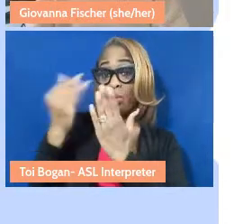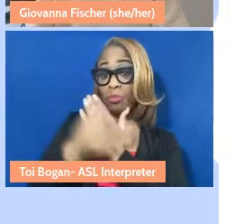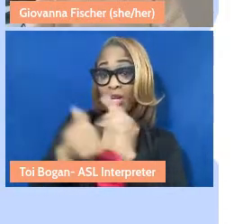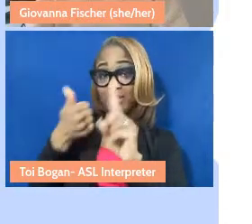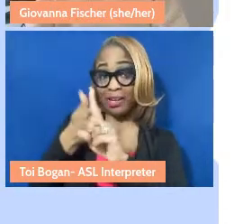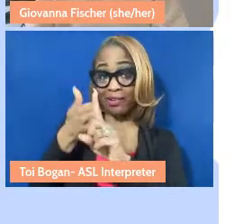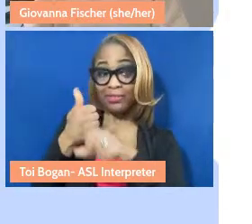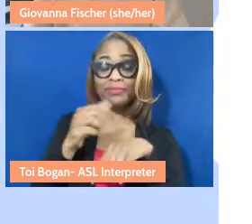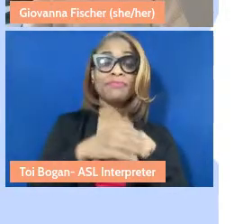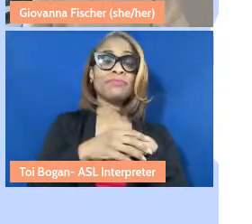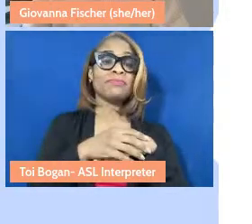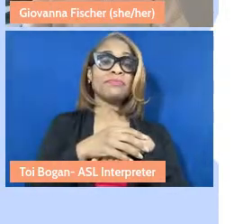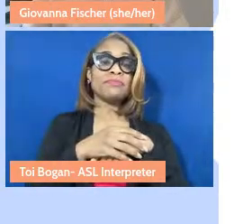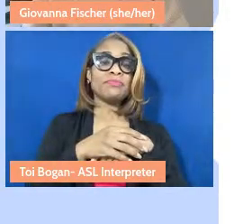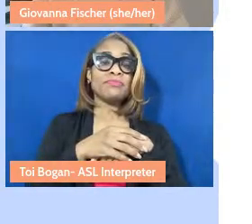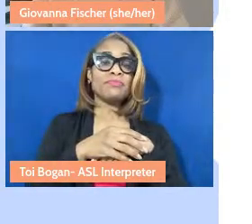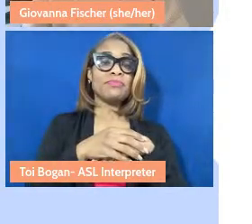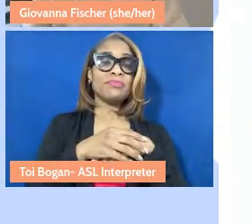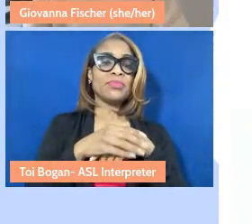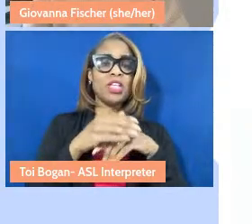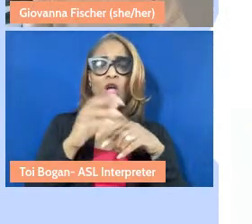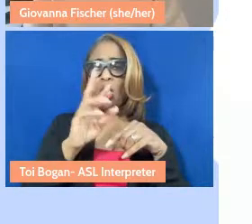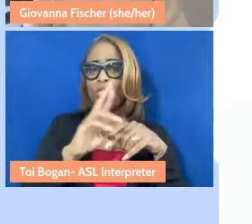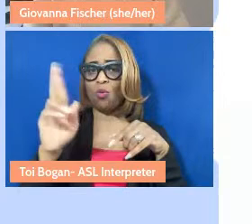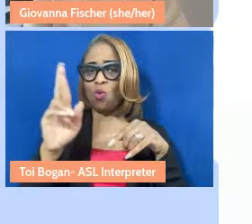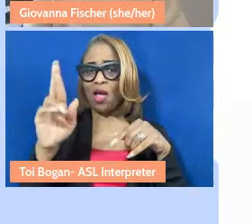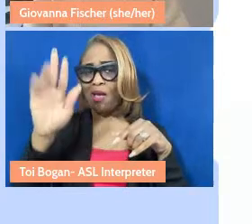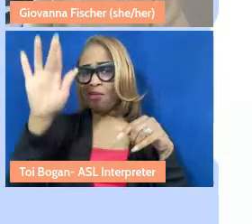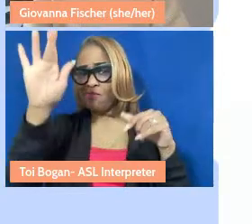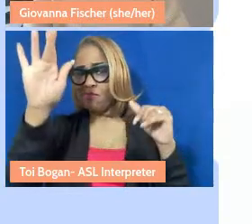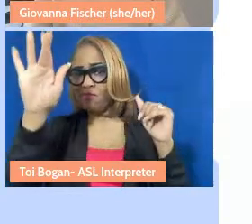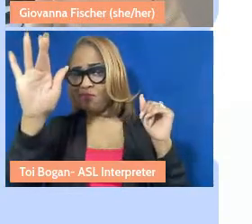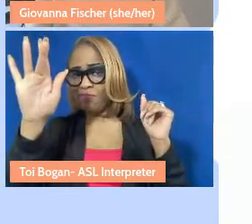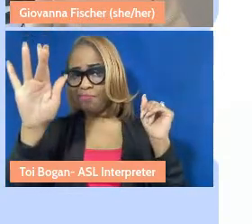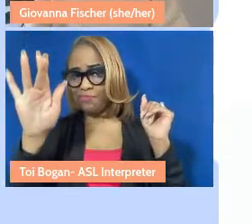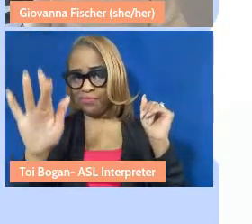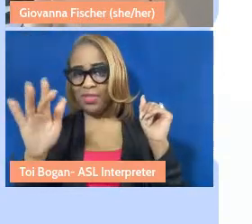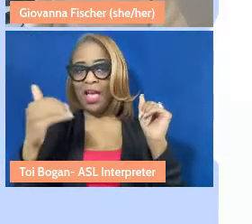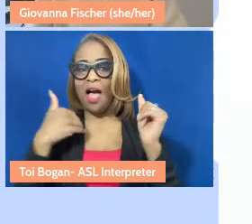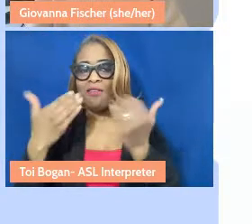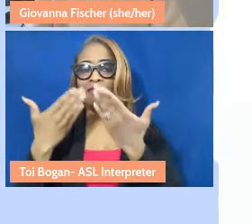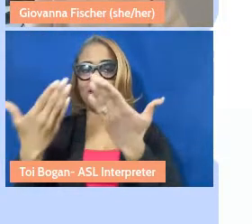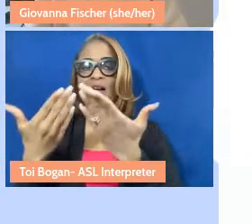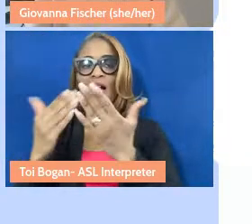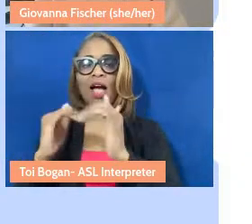And then if I scroll to the right, here are suggestions for how do you use Cultures of Care